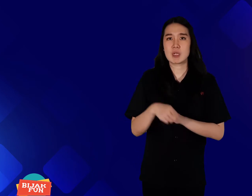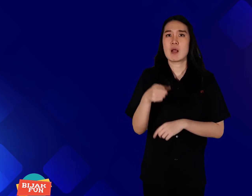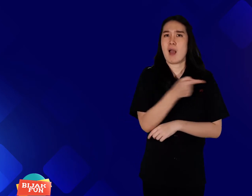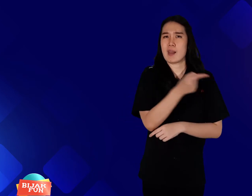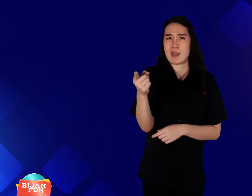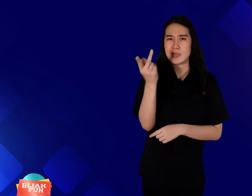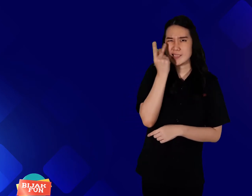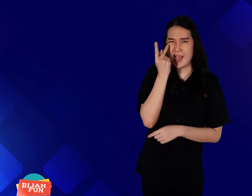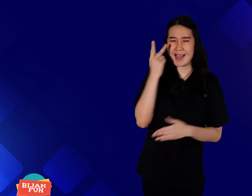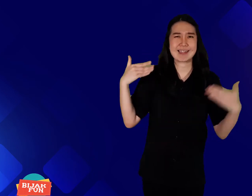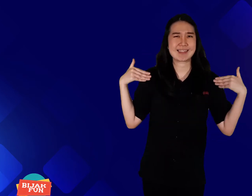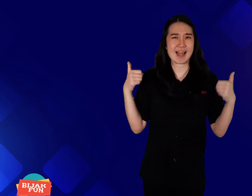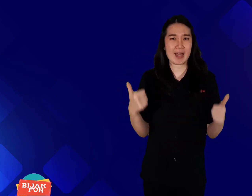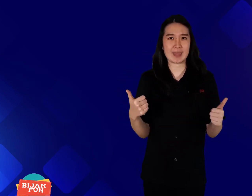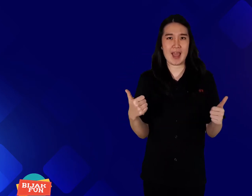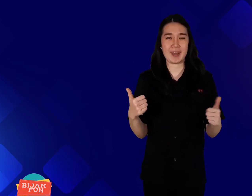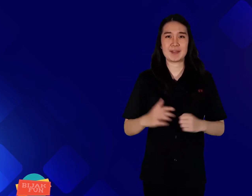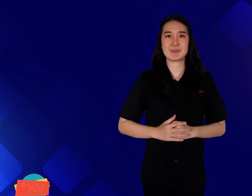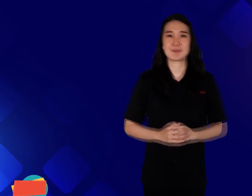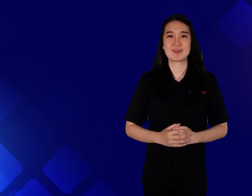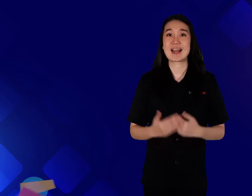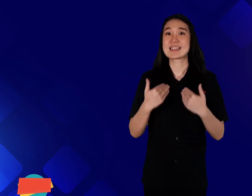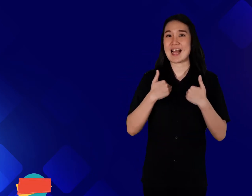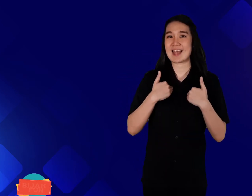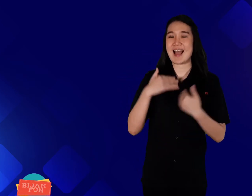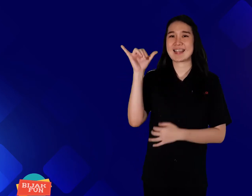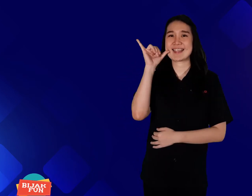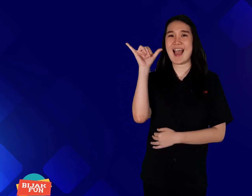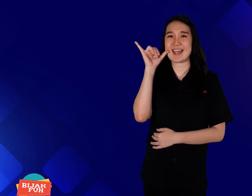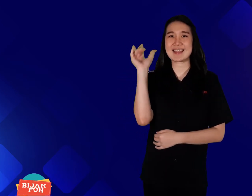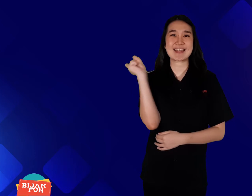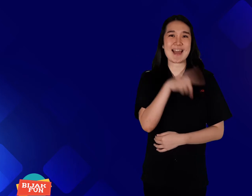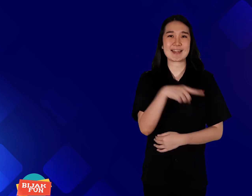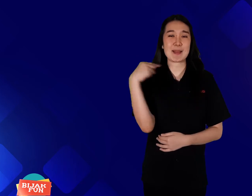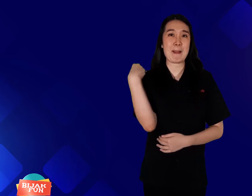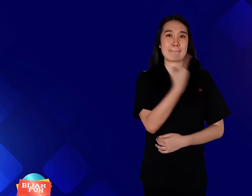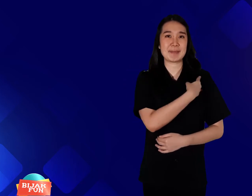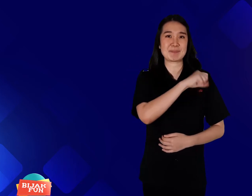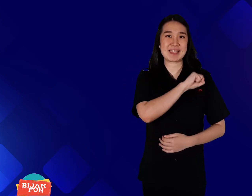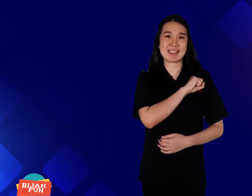remember to stay healthy. My name is Yani call signal like this from KamiBijak.